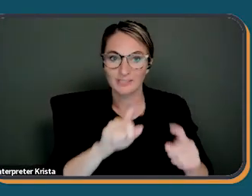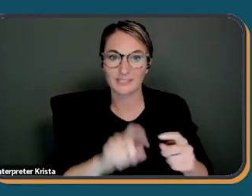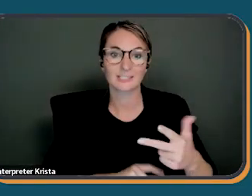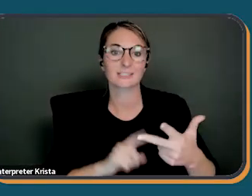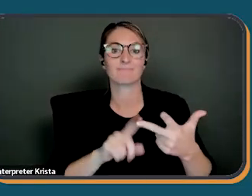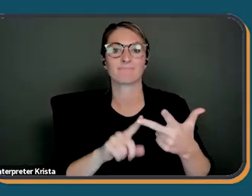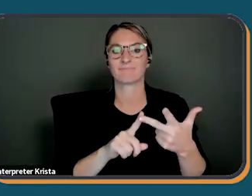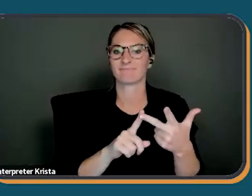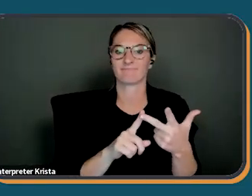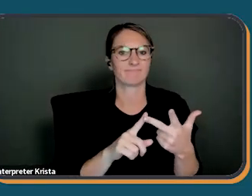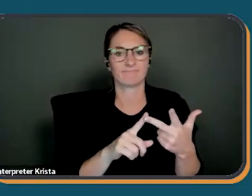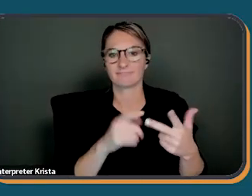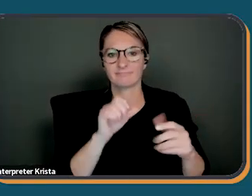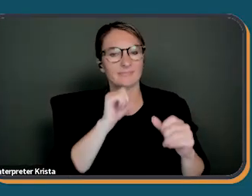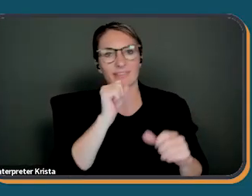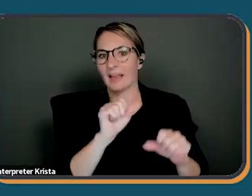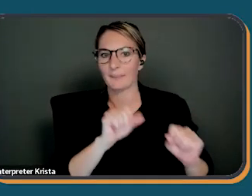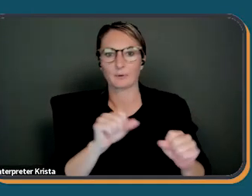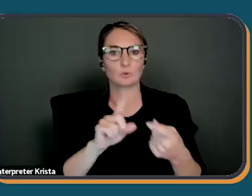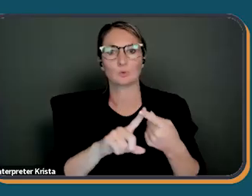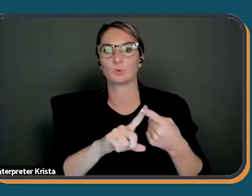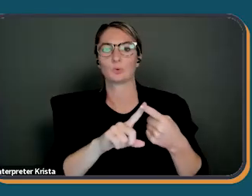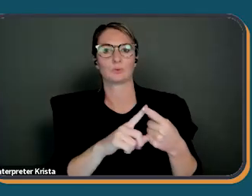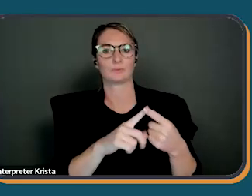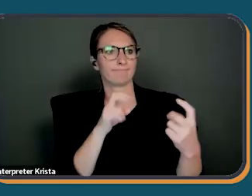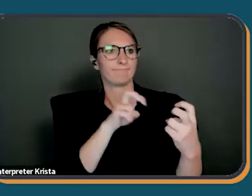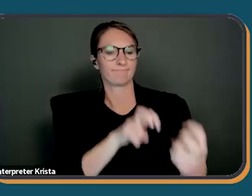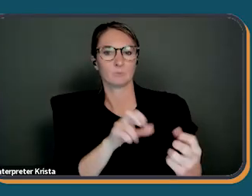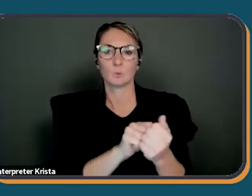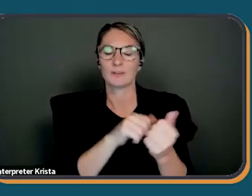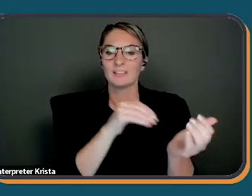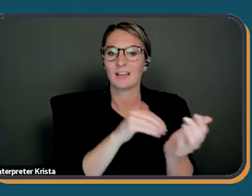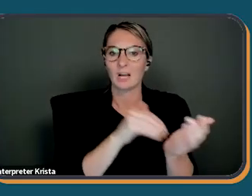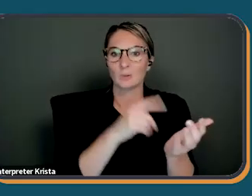and a lower or potentially fixed income